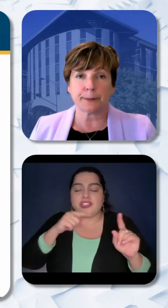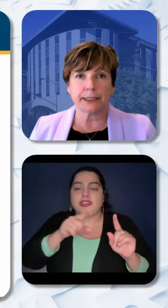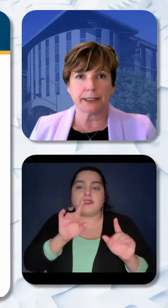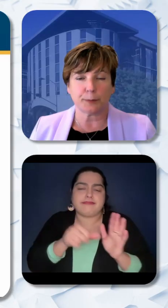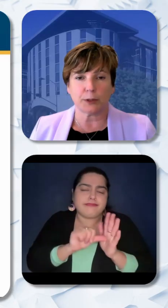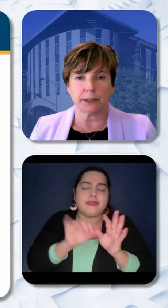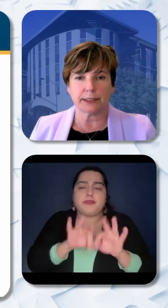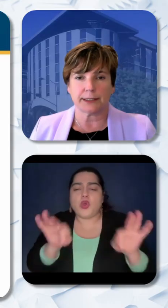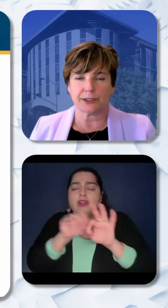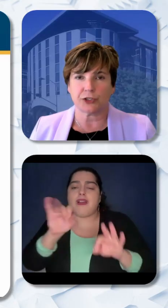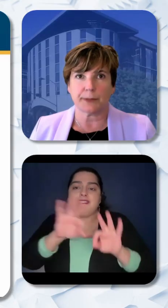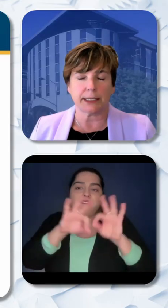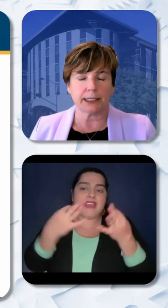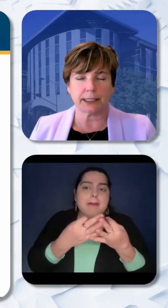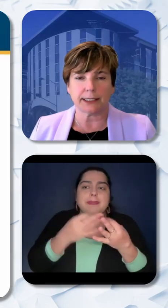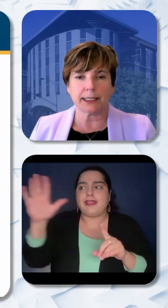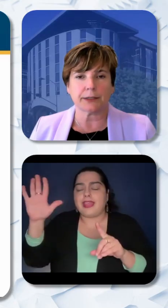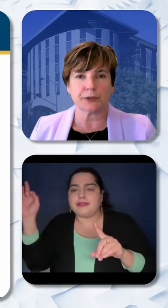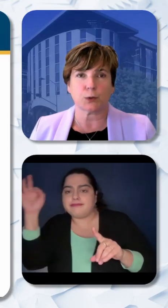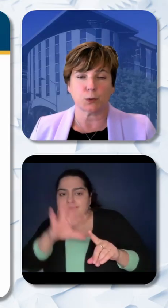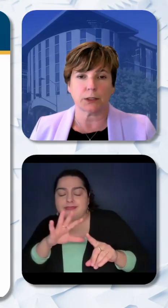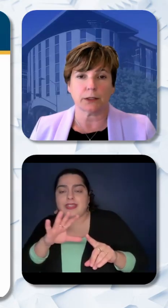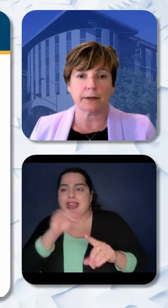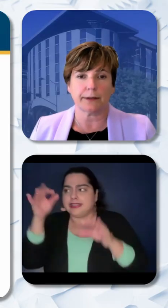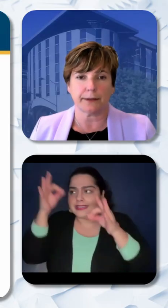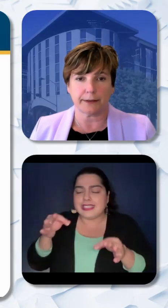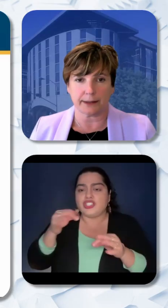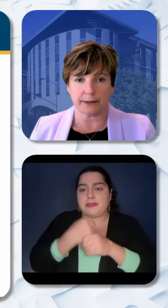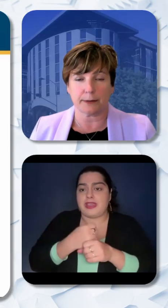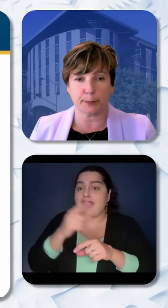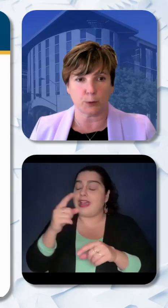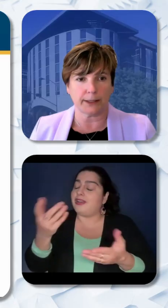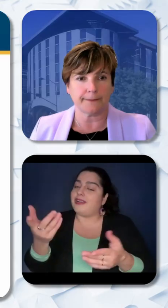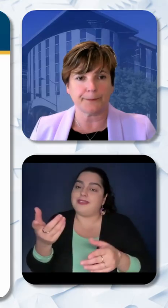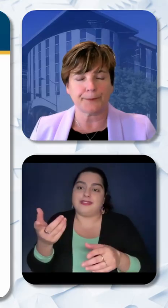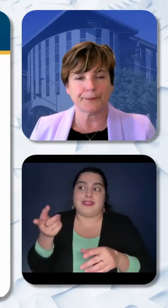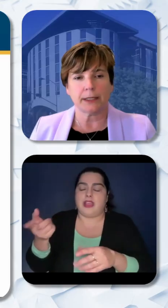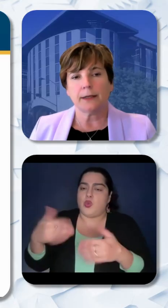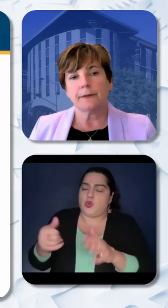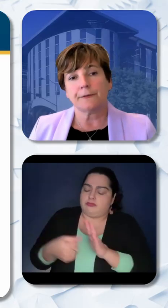family input in decision making, and I can't underscore that component.